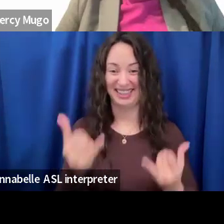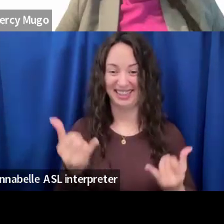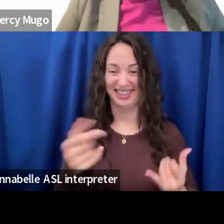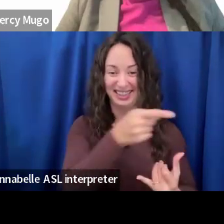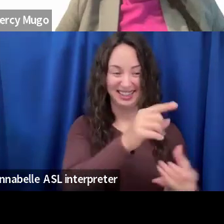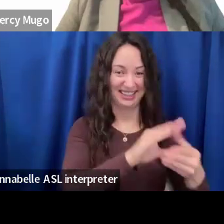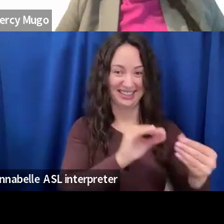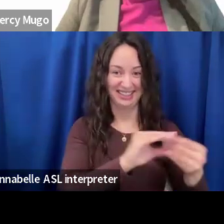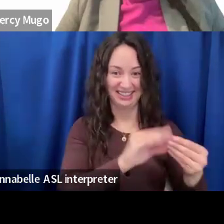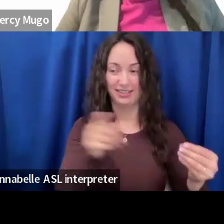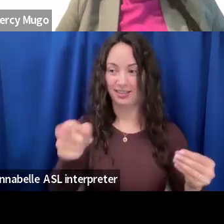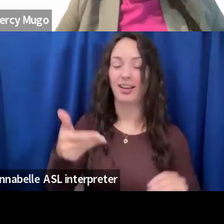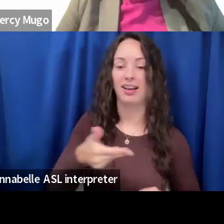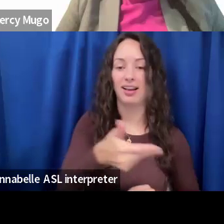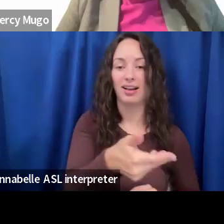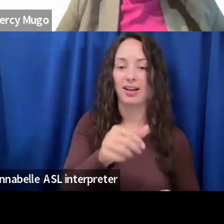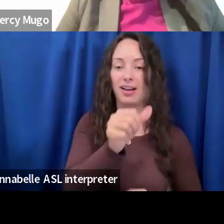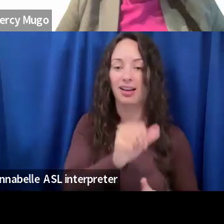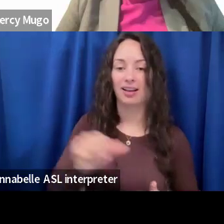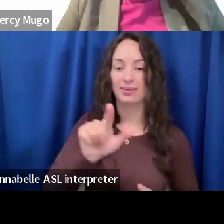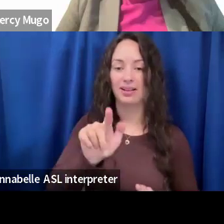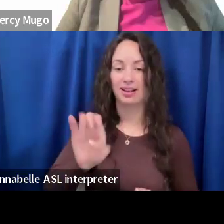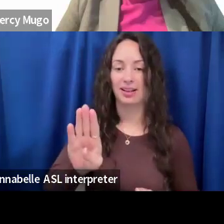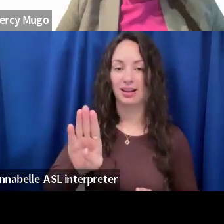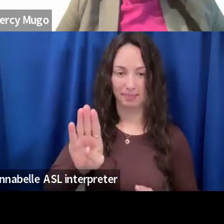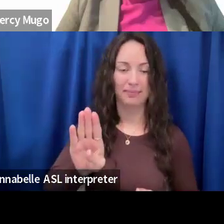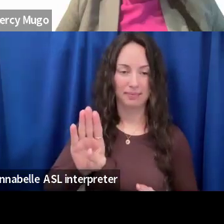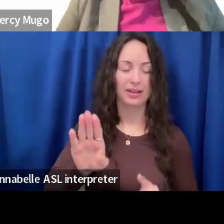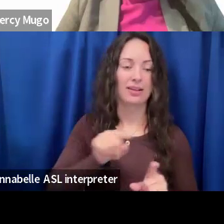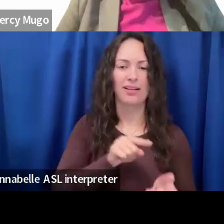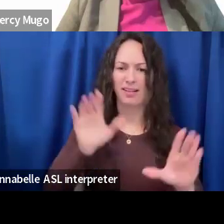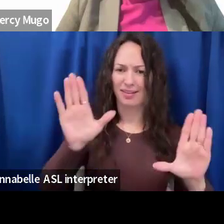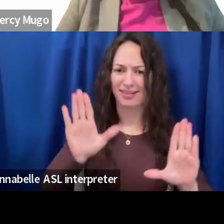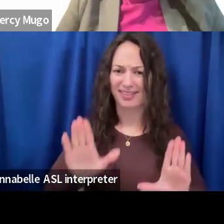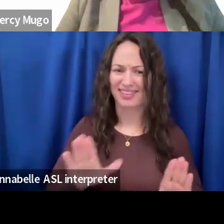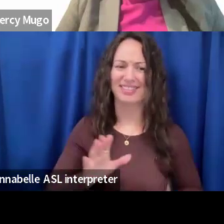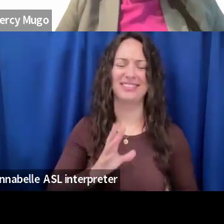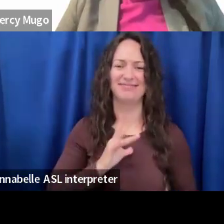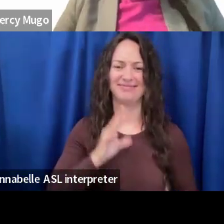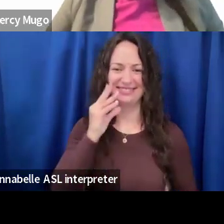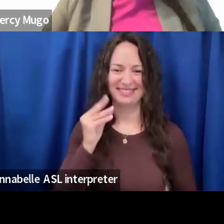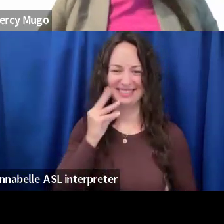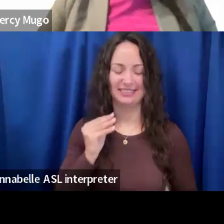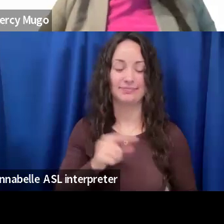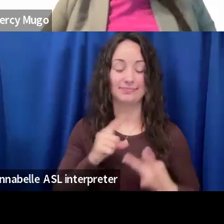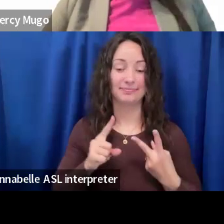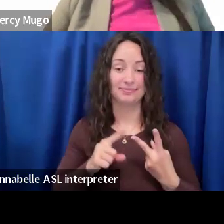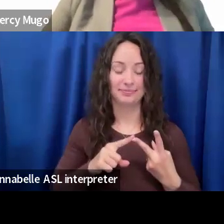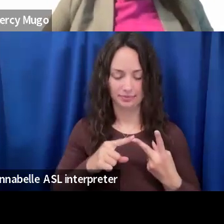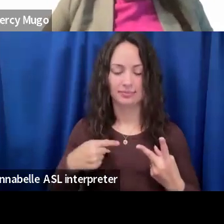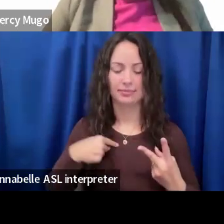lab. So it was a wonderful experience. The second S-STEM, I was the PI of a six